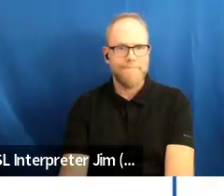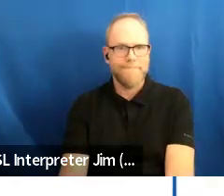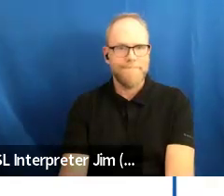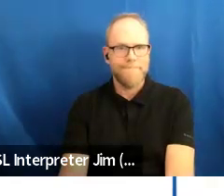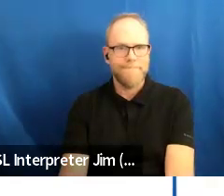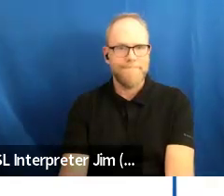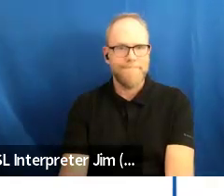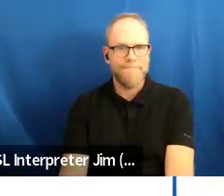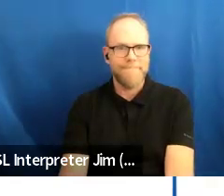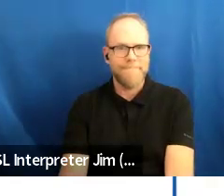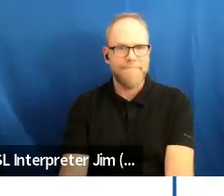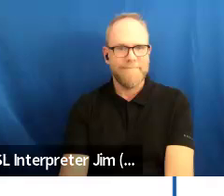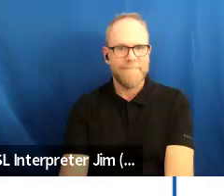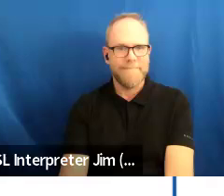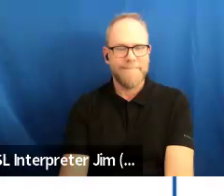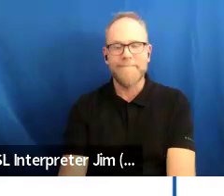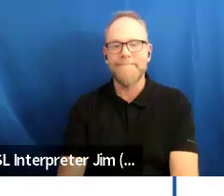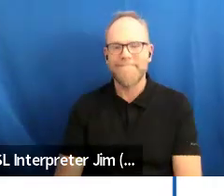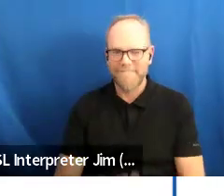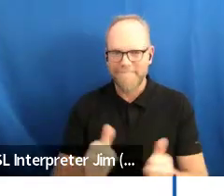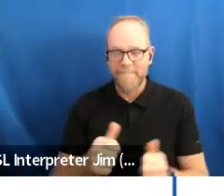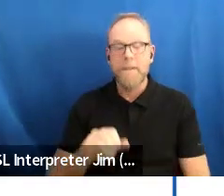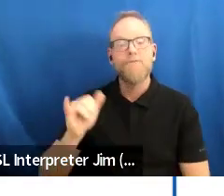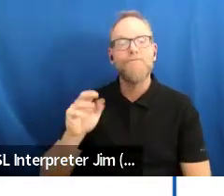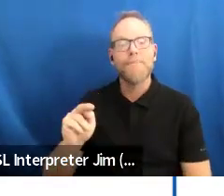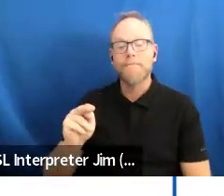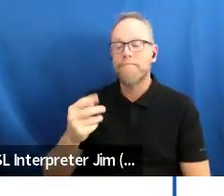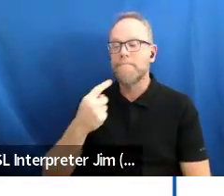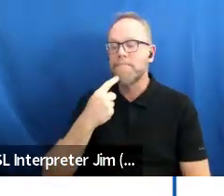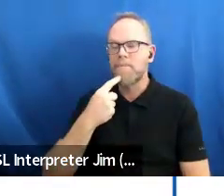have plenty of time actually. We moved through the slides pretty quickly.